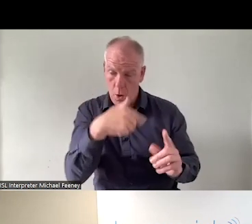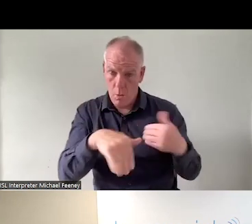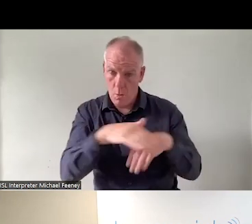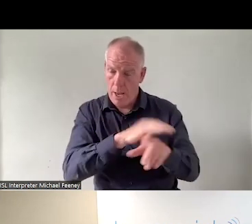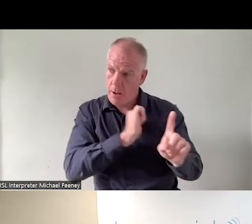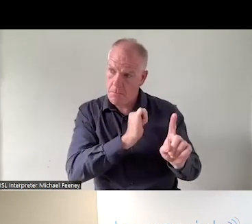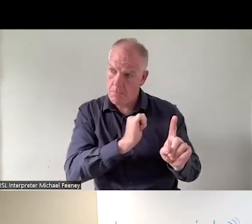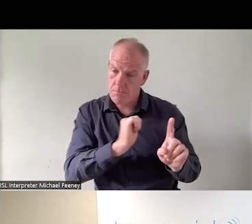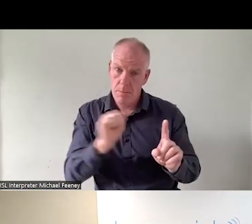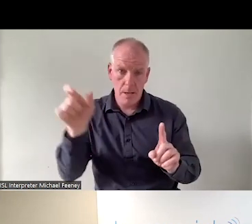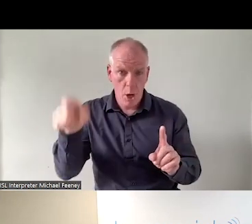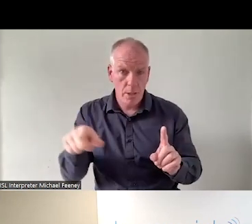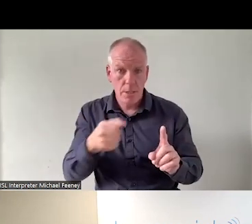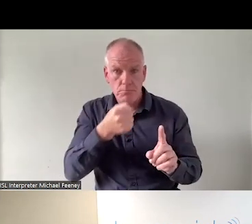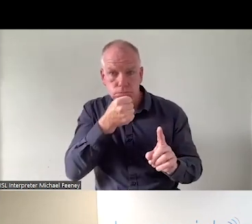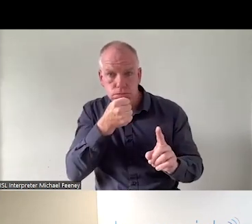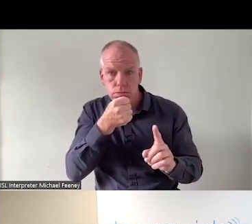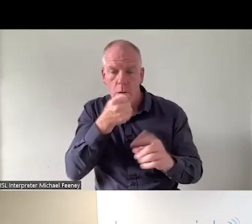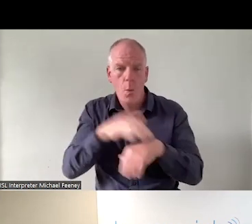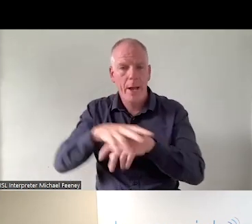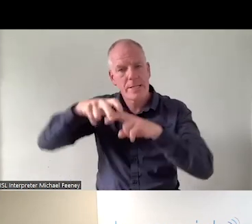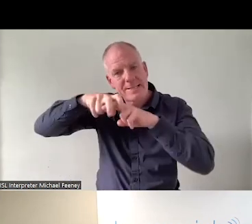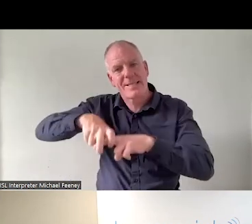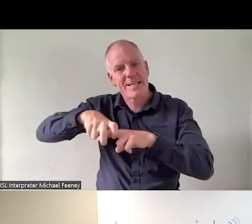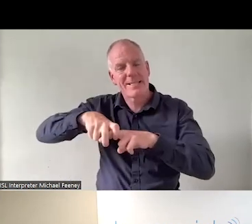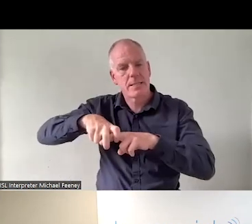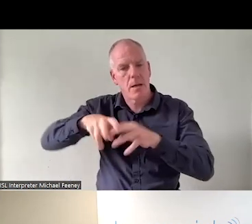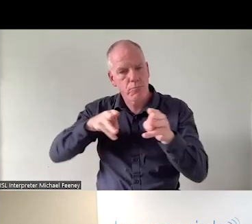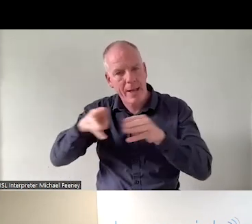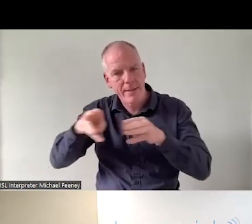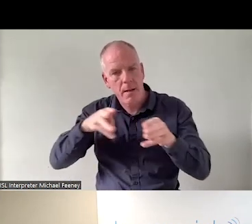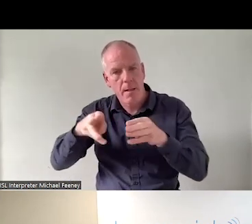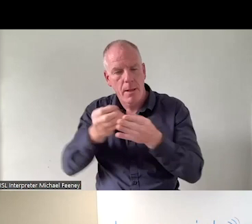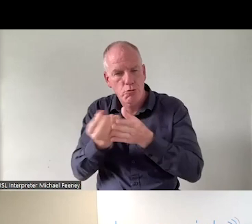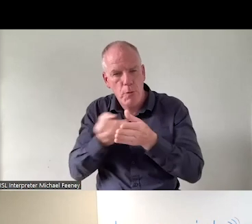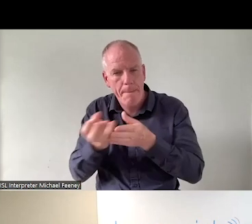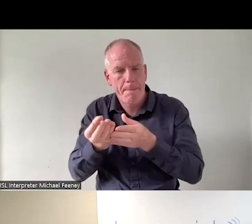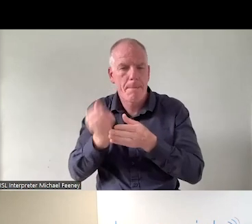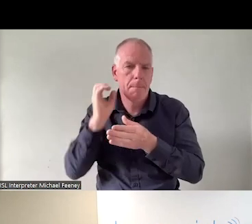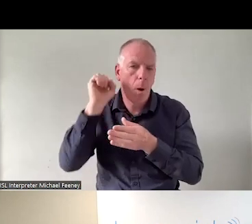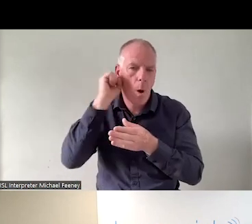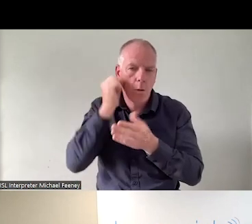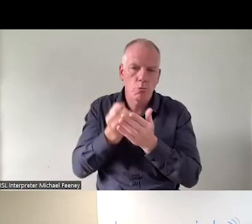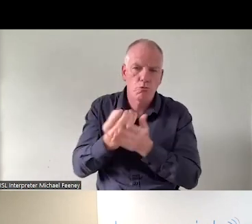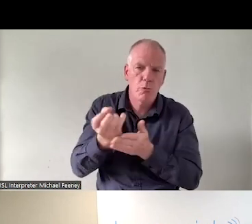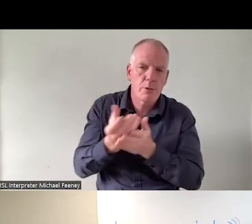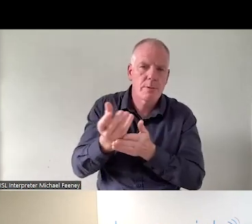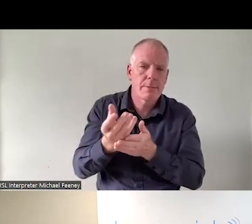Where do they want to be seated? Where is it practical? How are they going to see and, of course, hear the performance?